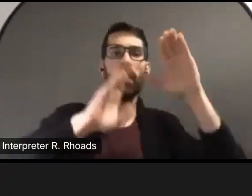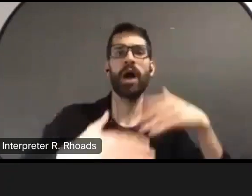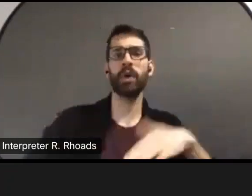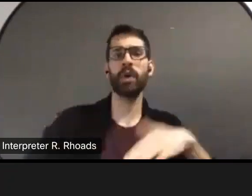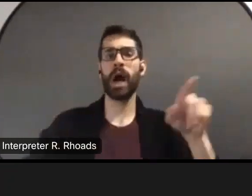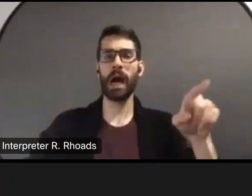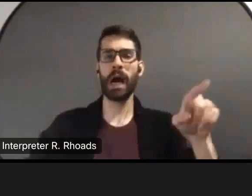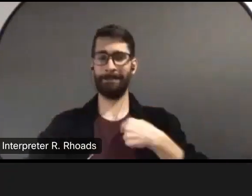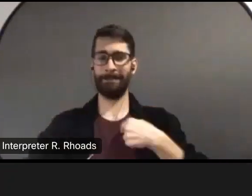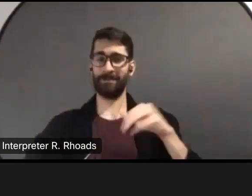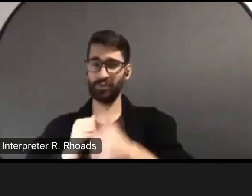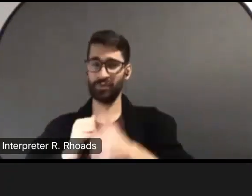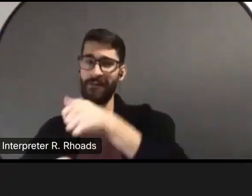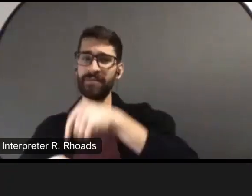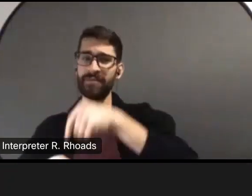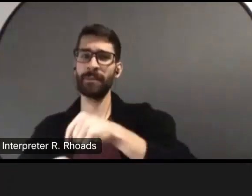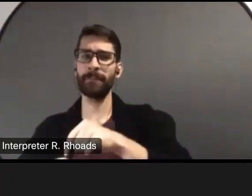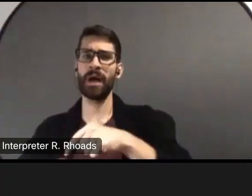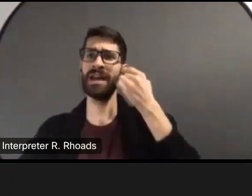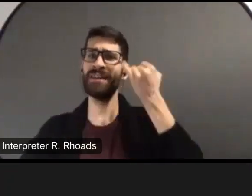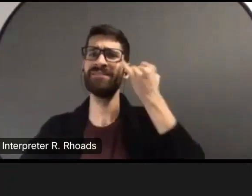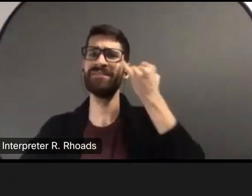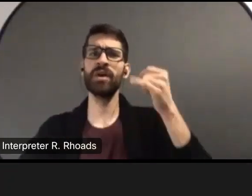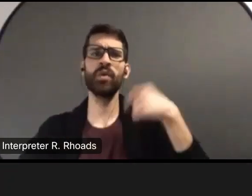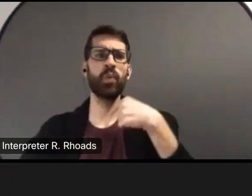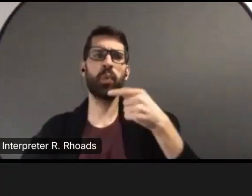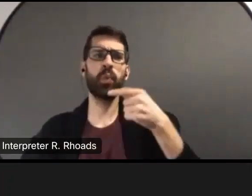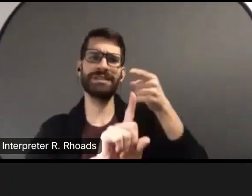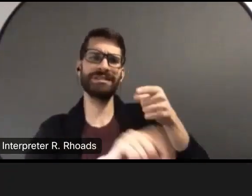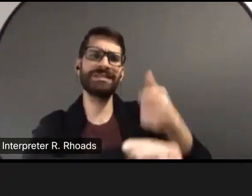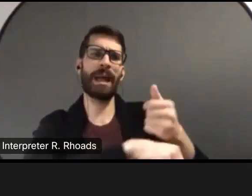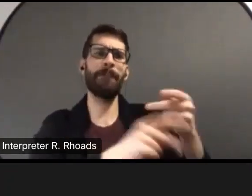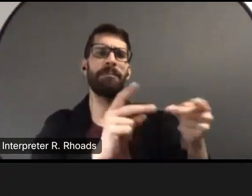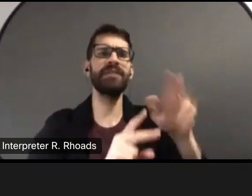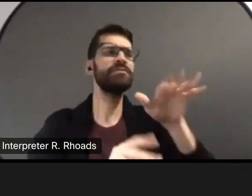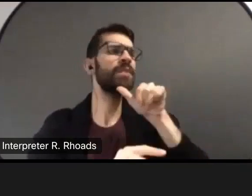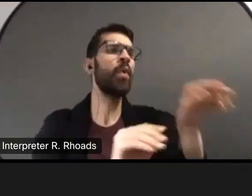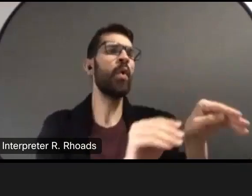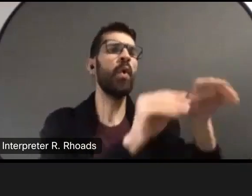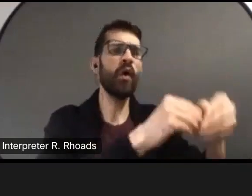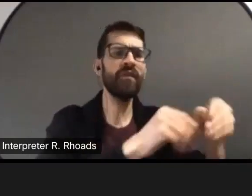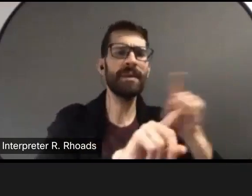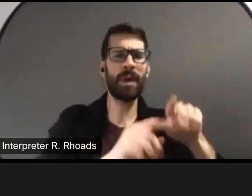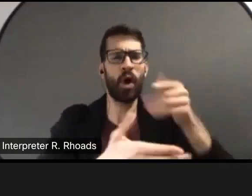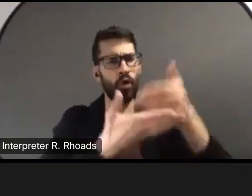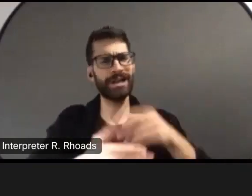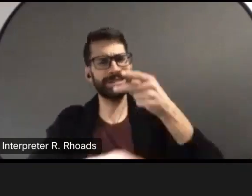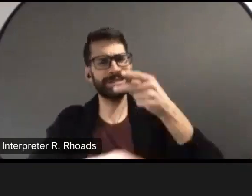other than an office, you know, for the keeping of records and so forth what would be an acceptable